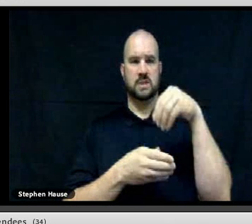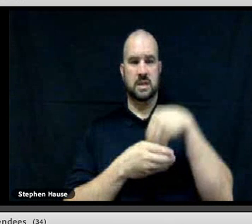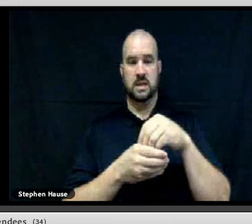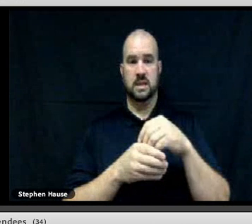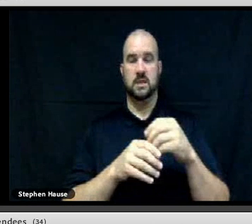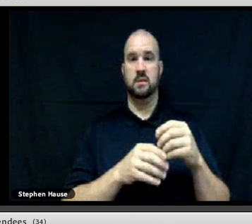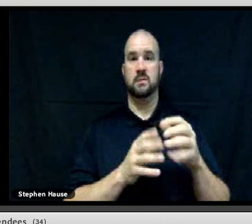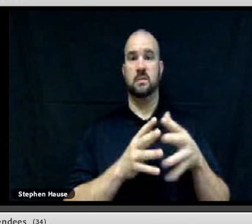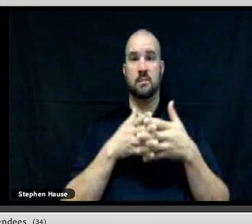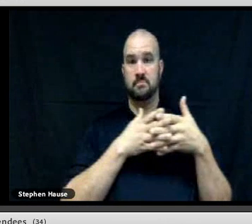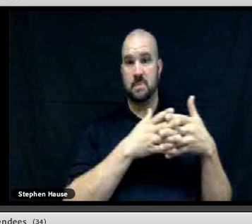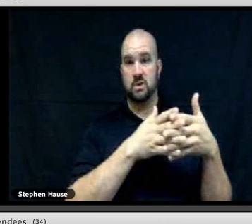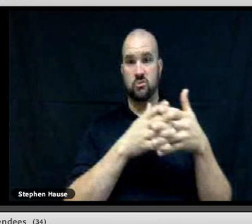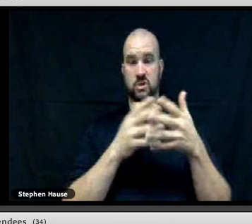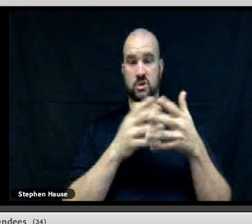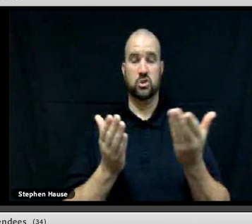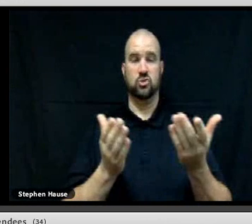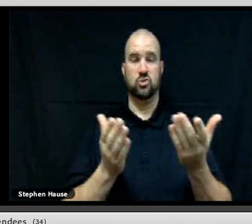when it comes to your collections.